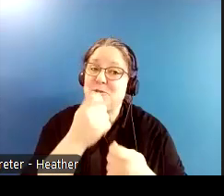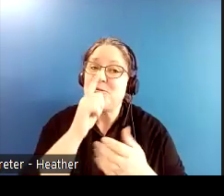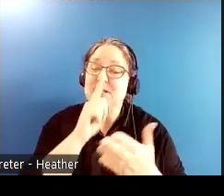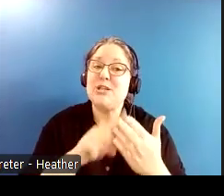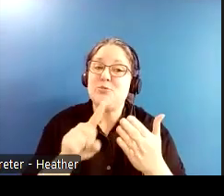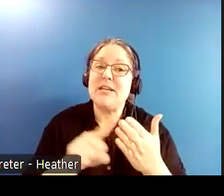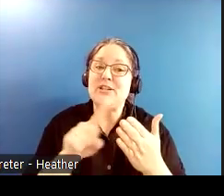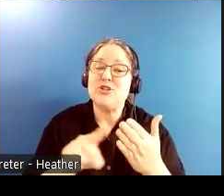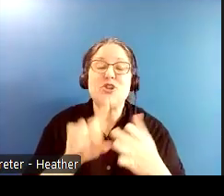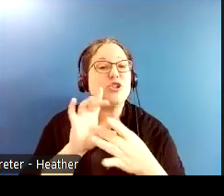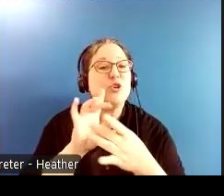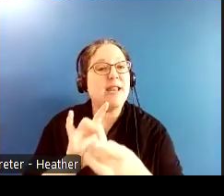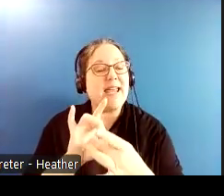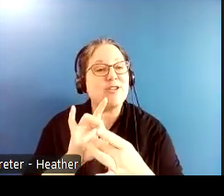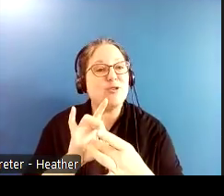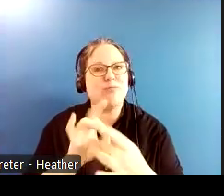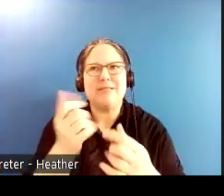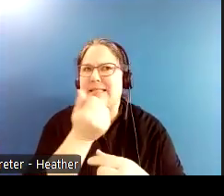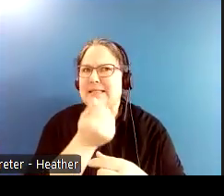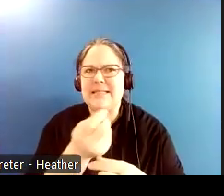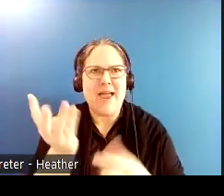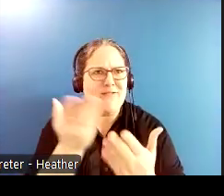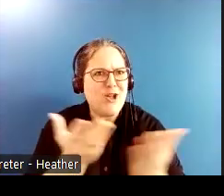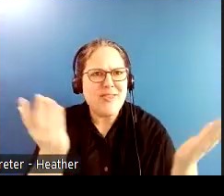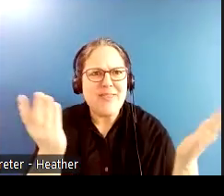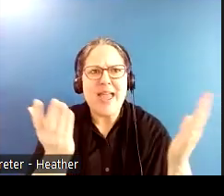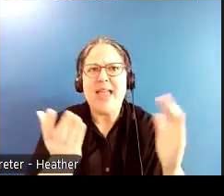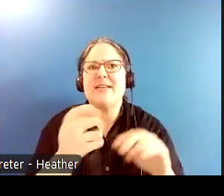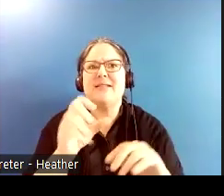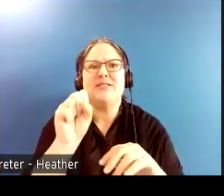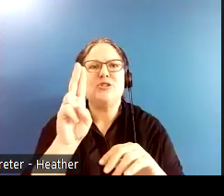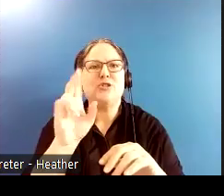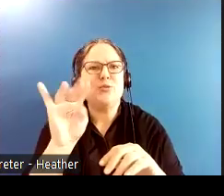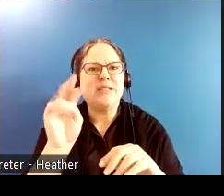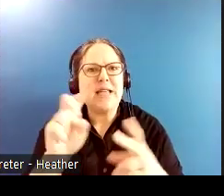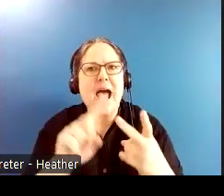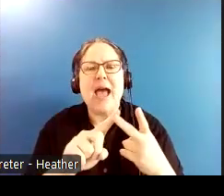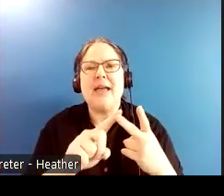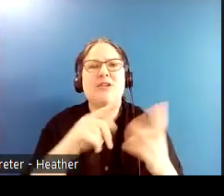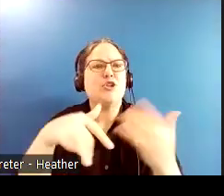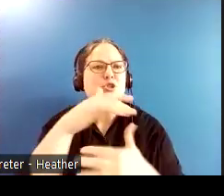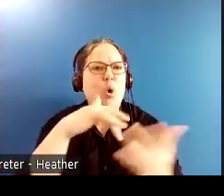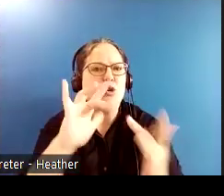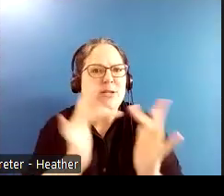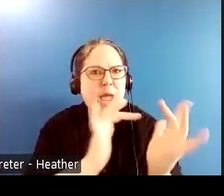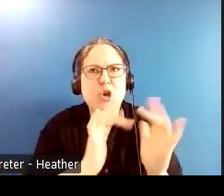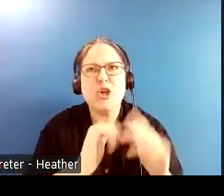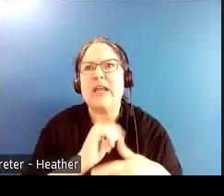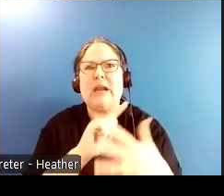um related to several things suicide social networking etc. uh but he also has a master's